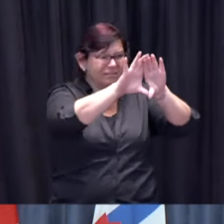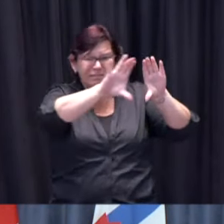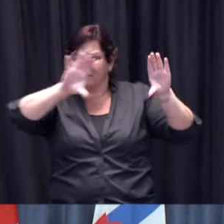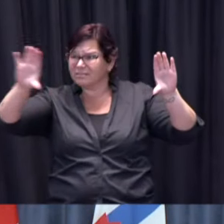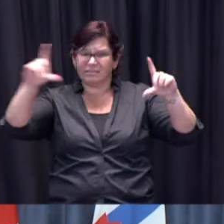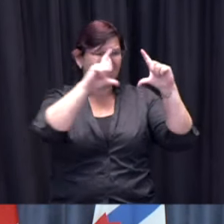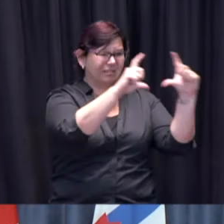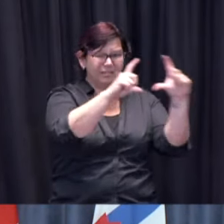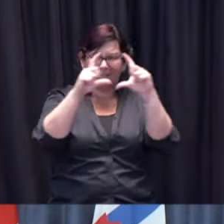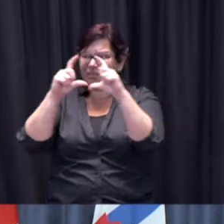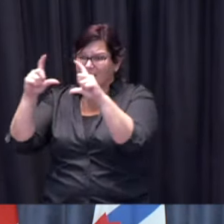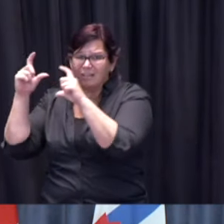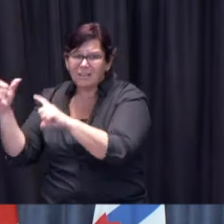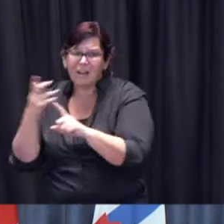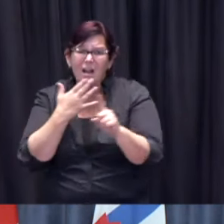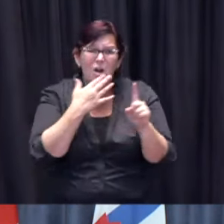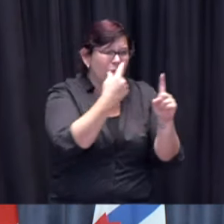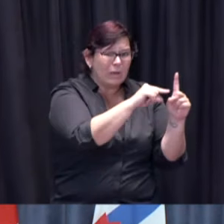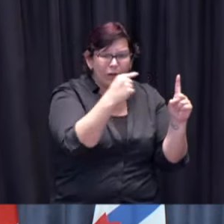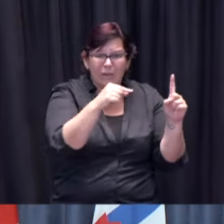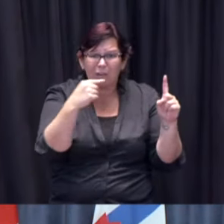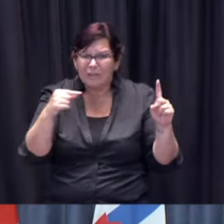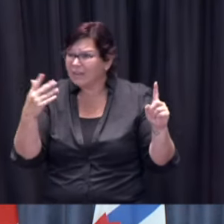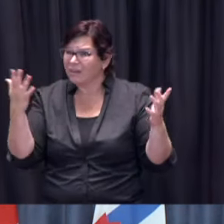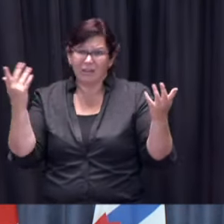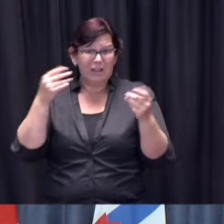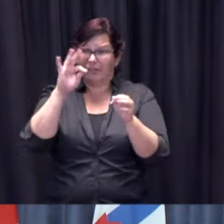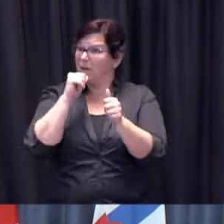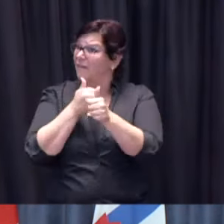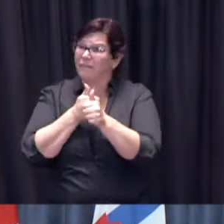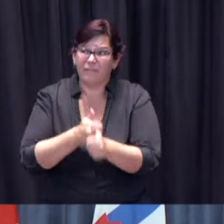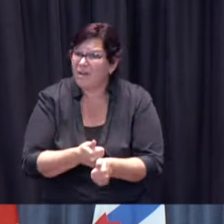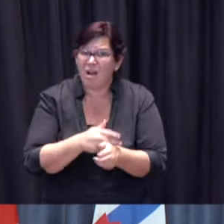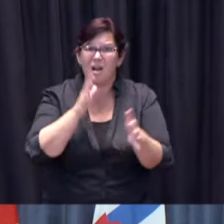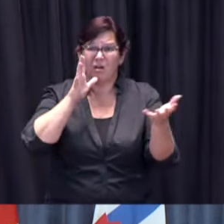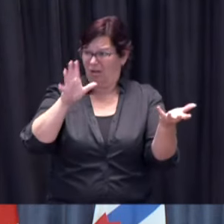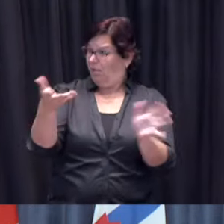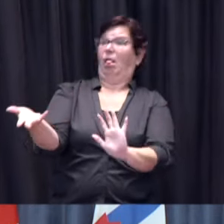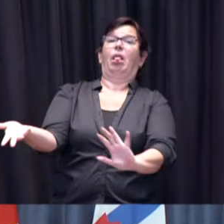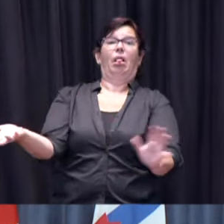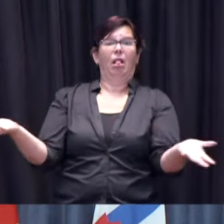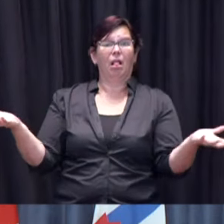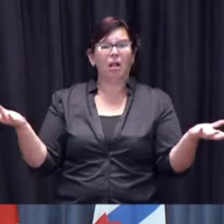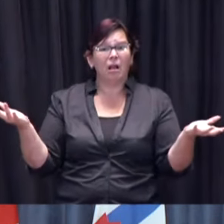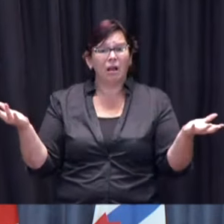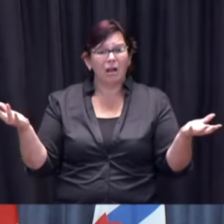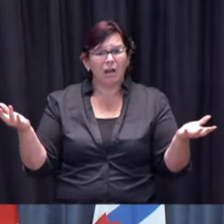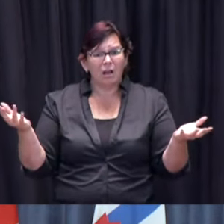have been put forward to stop the spread of this virus and which ones don't. I inquired with our officials this morning